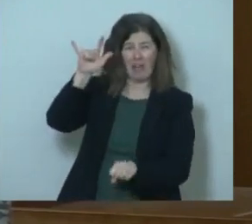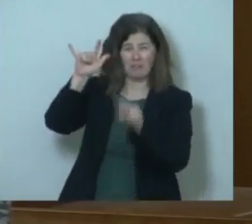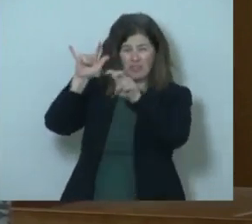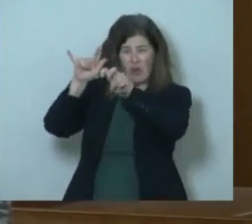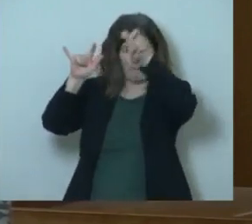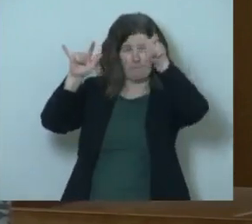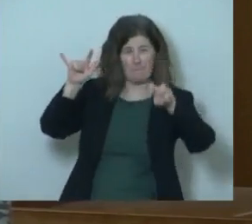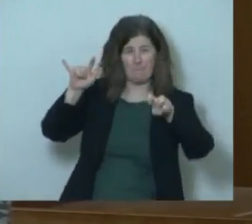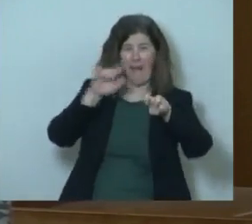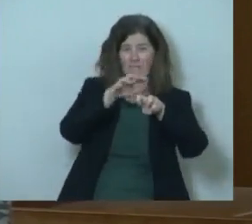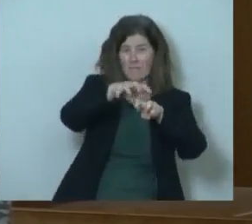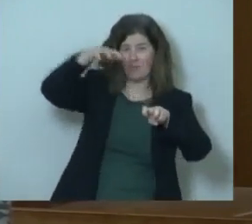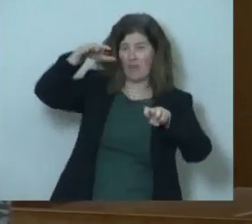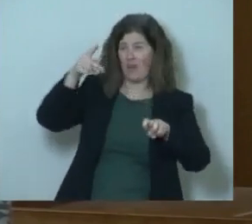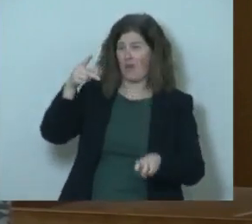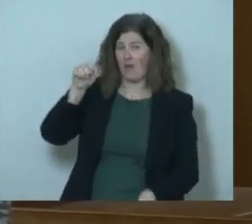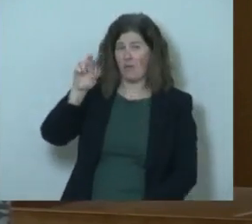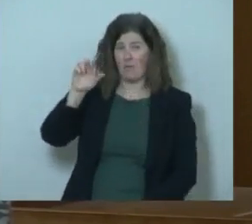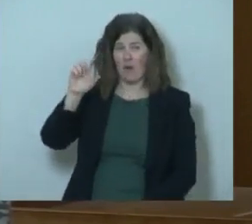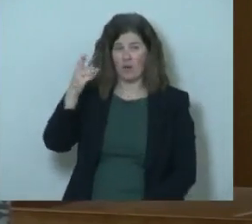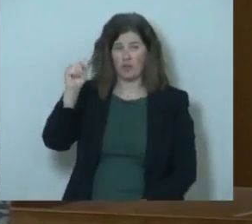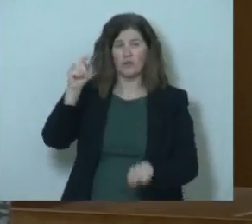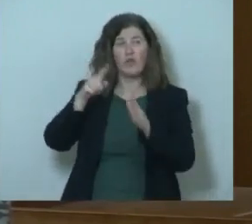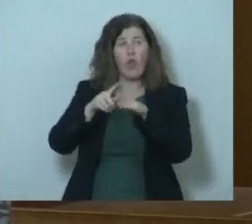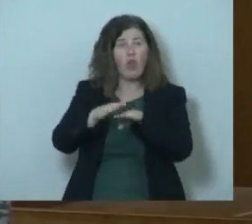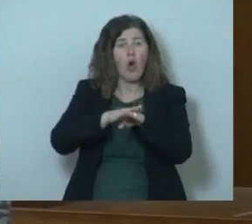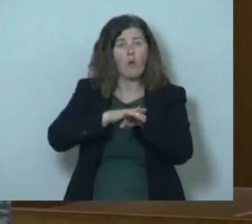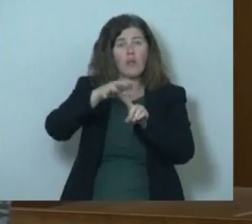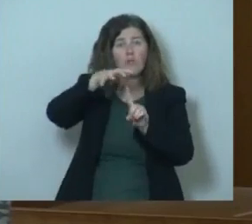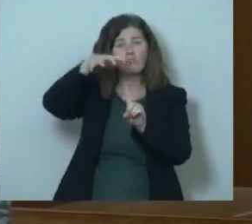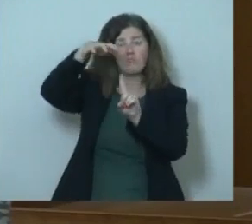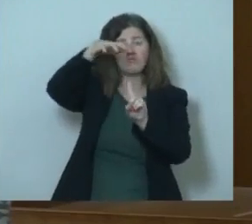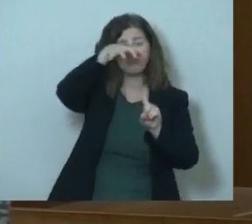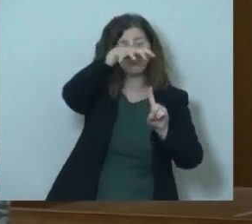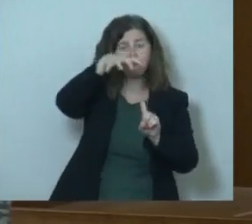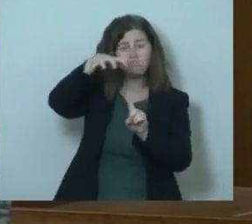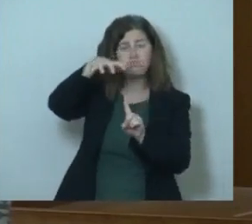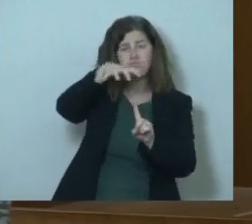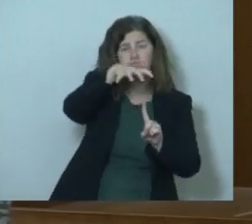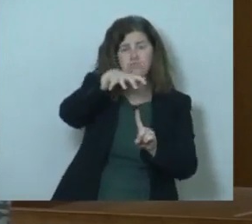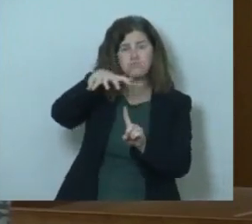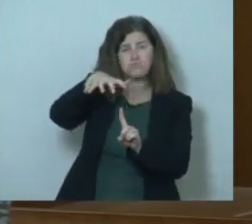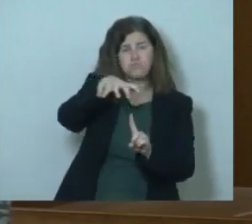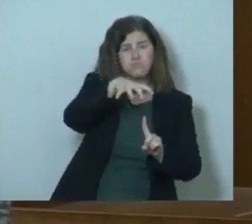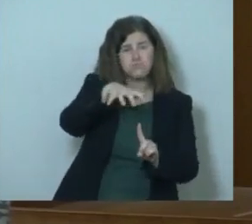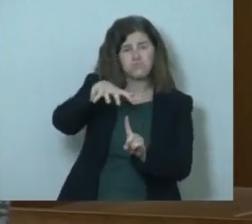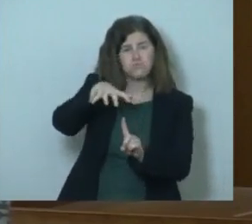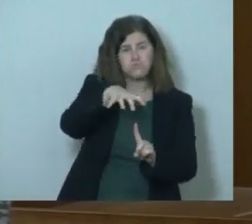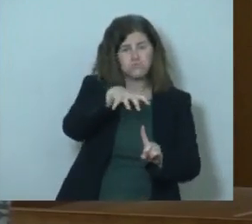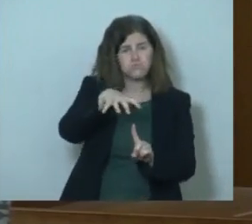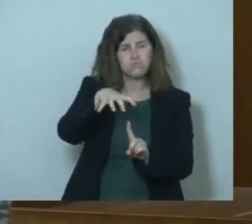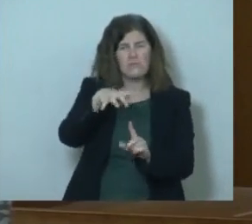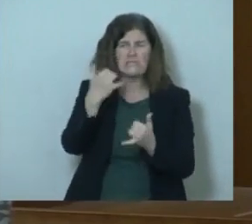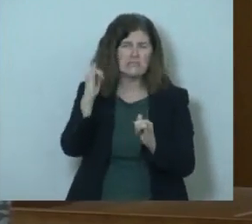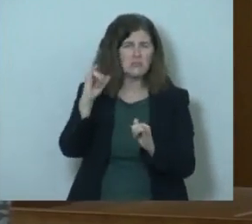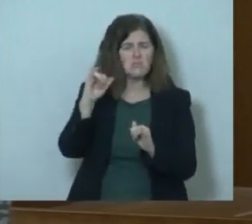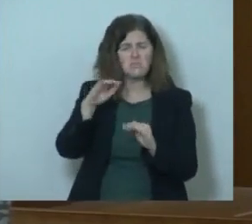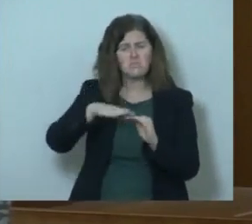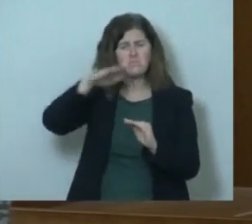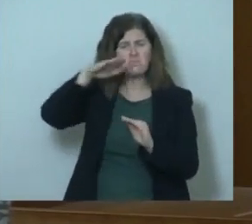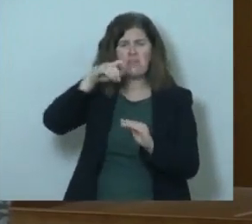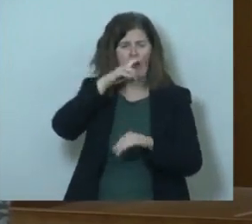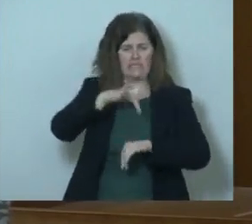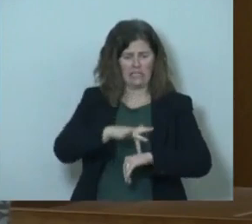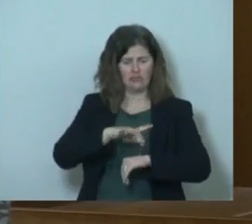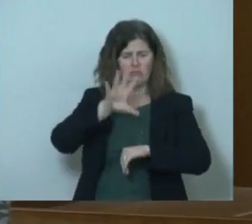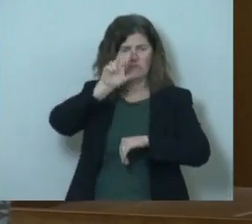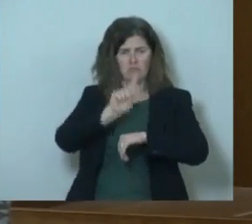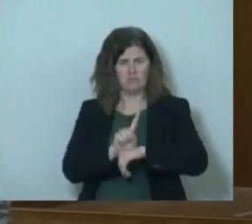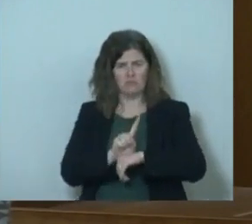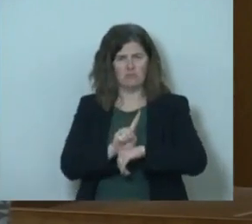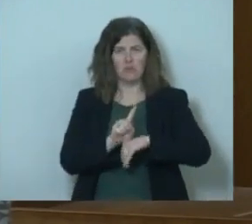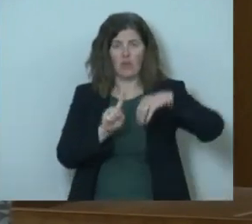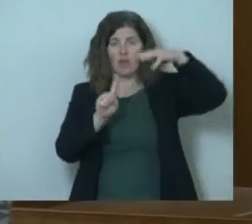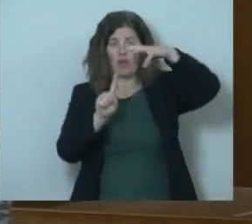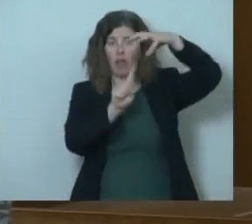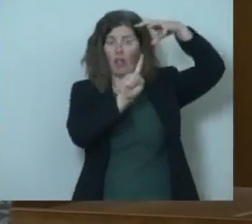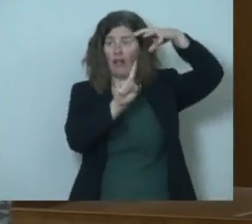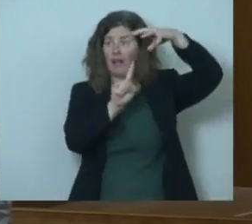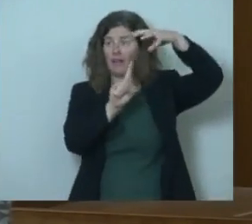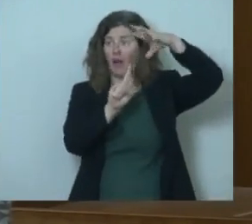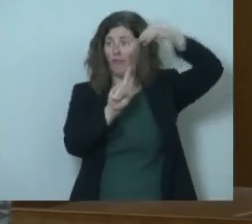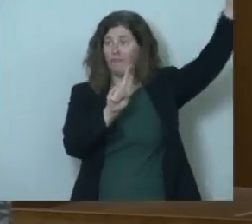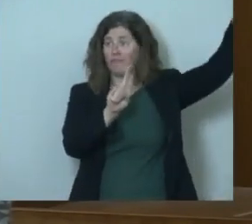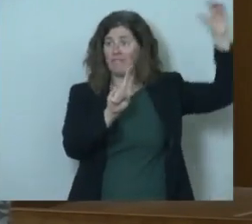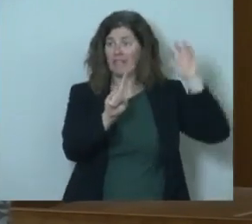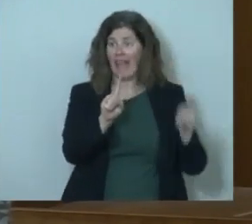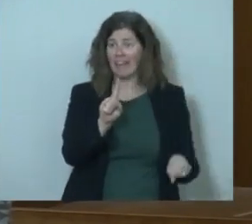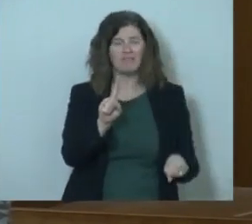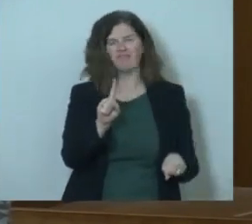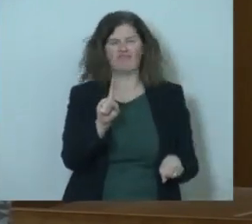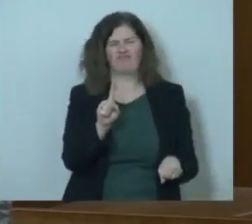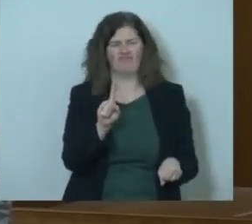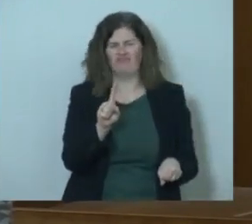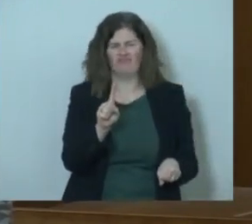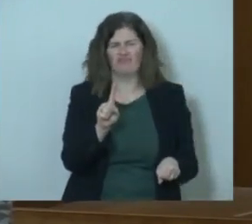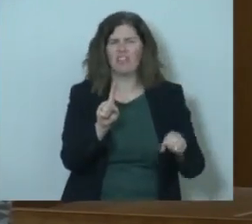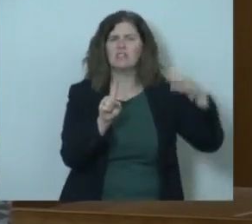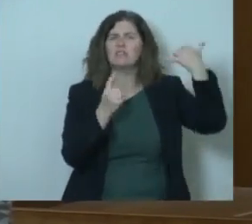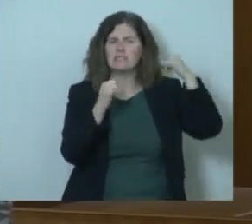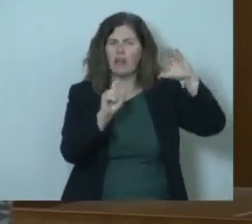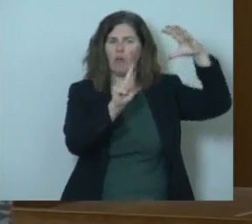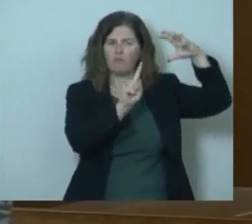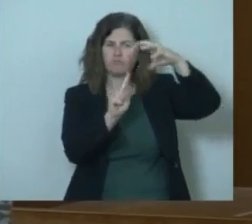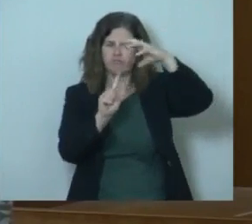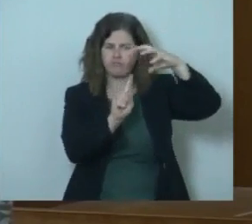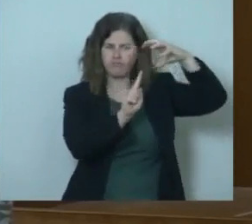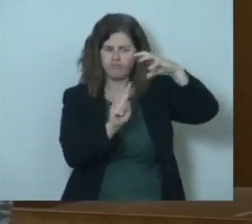IF WE HAD JUMPED OUT OF AN AIRPLANE WITH A PARACHUTE ON AND WE WERE GRADUALLY DESCENDING AND STARTED TO SLOW DOWN AND DRIFT TOWARD EARTH BUT WE ARE STILL 1000 FEET ABOVE EARTH, WE WOULD